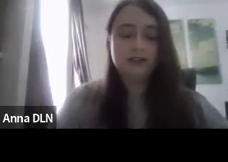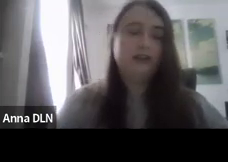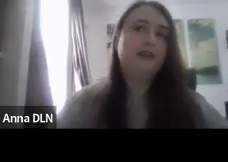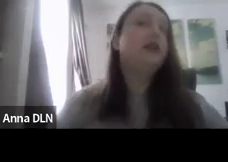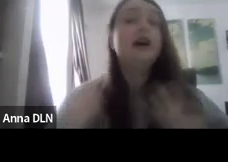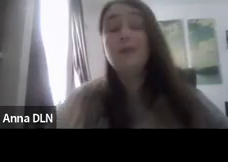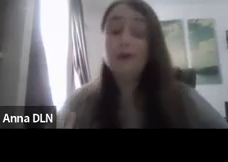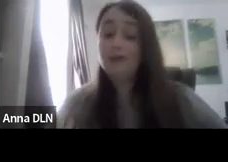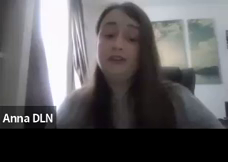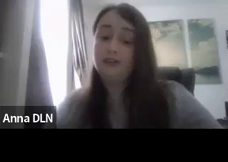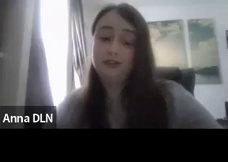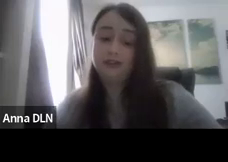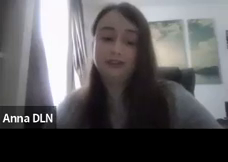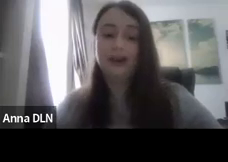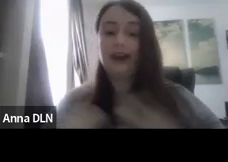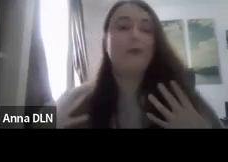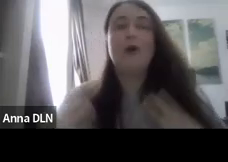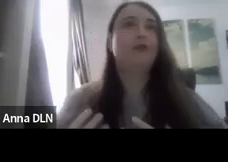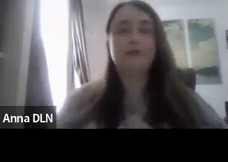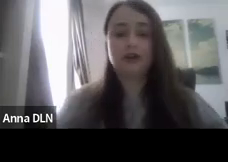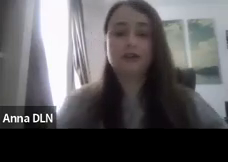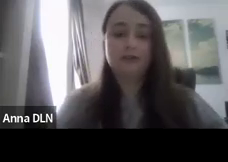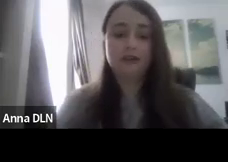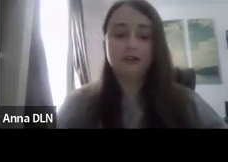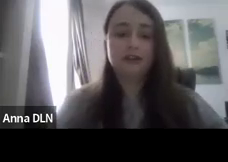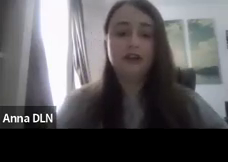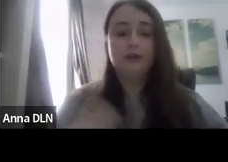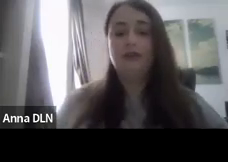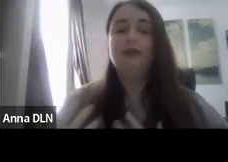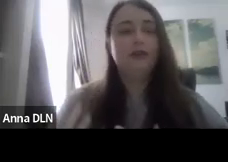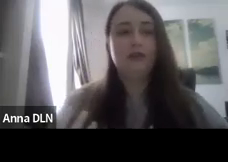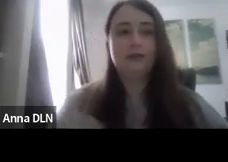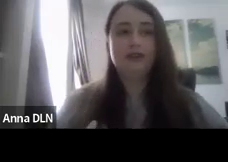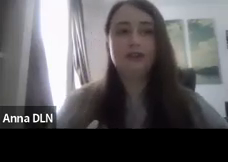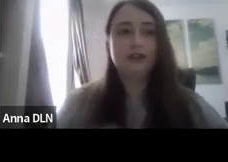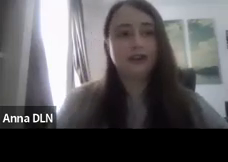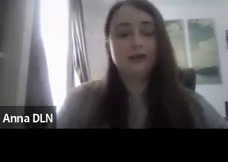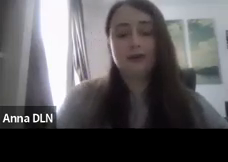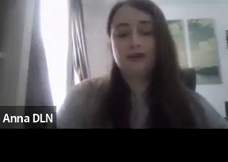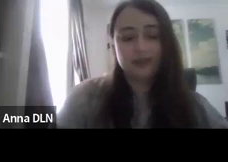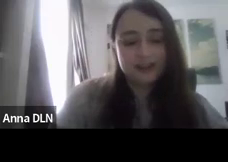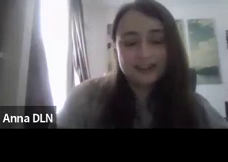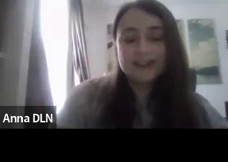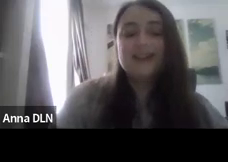And both institutions, I had wonderful staff advocates, but only one of those procedures felt like it was built on trust.